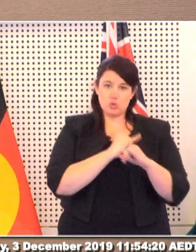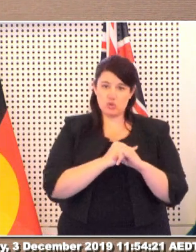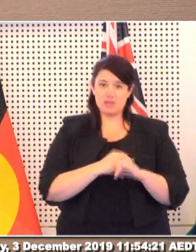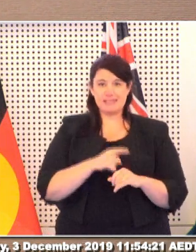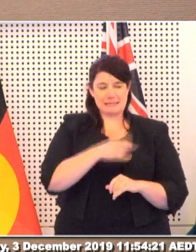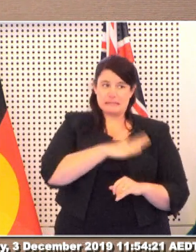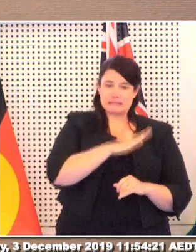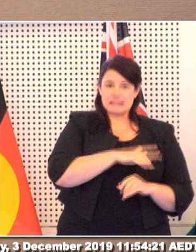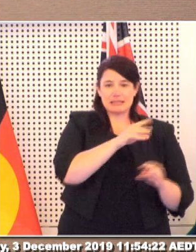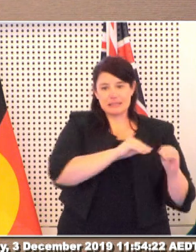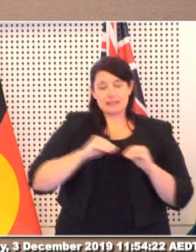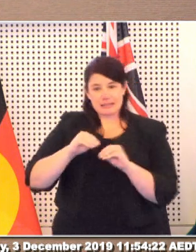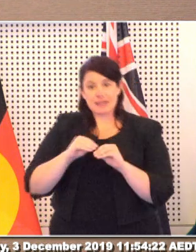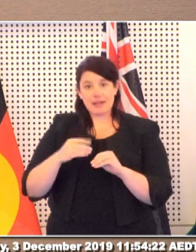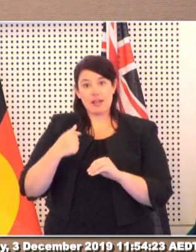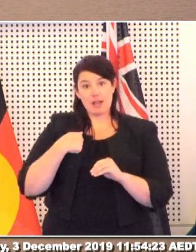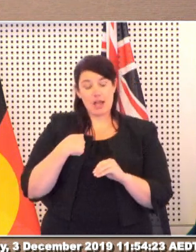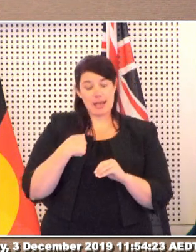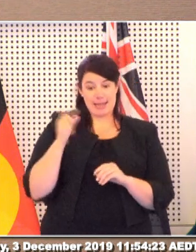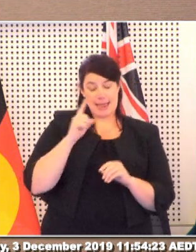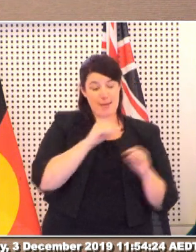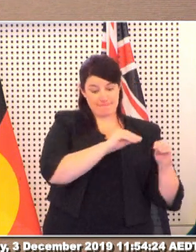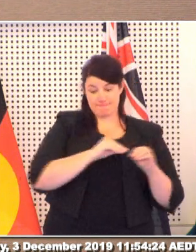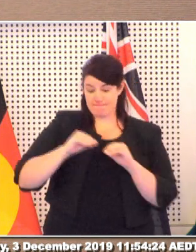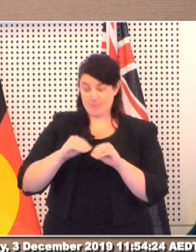I moved out of an institution over 17 years ago and have no regrets.